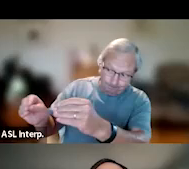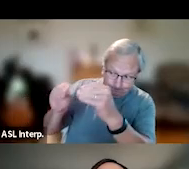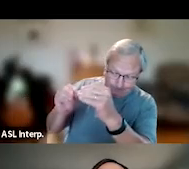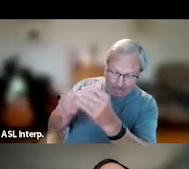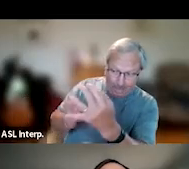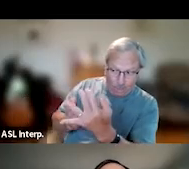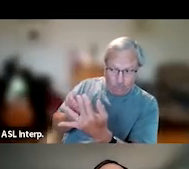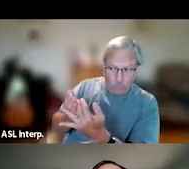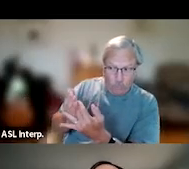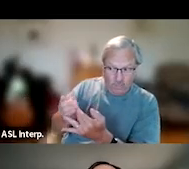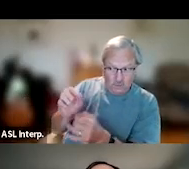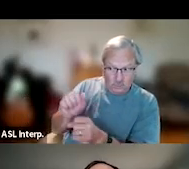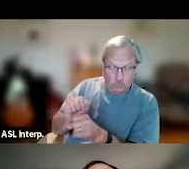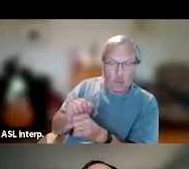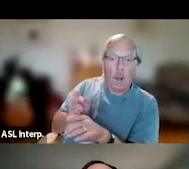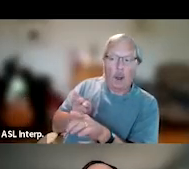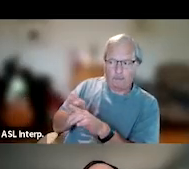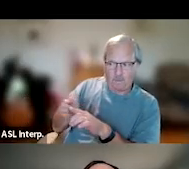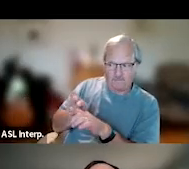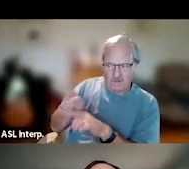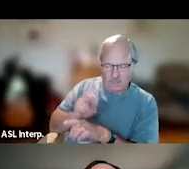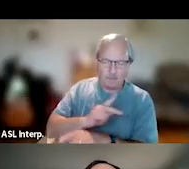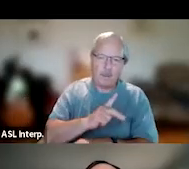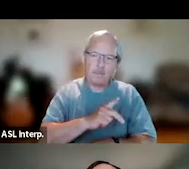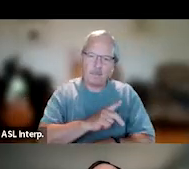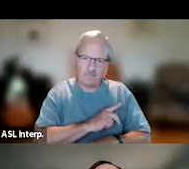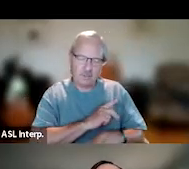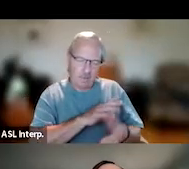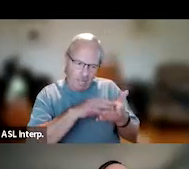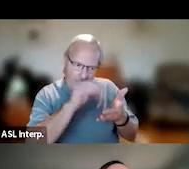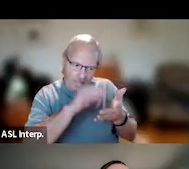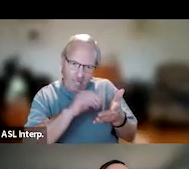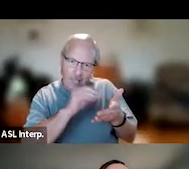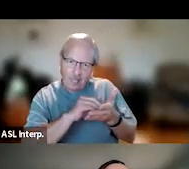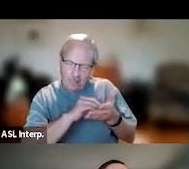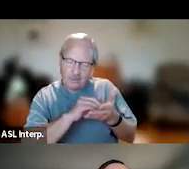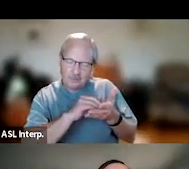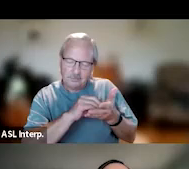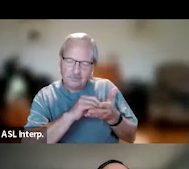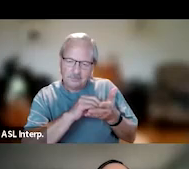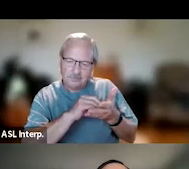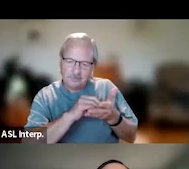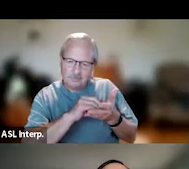not only professionally, but personally. I've been able to gain some really great friendships